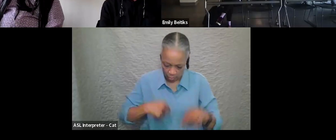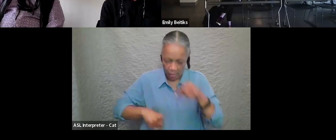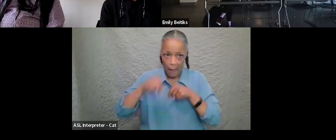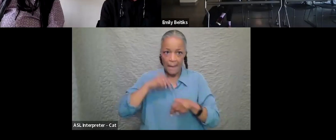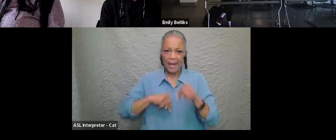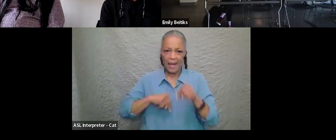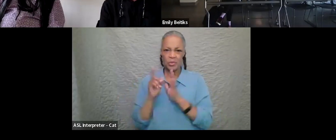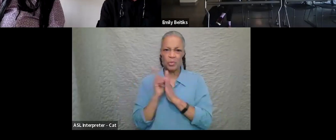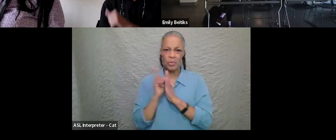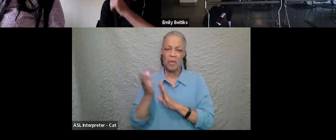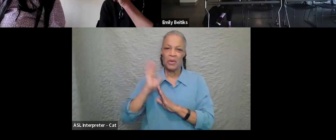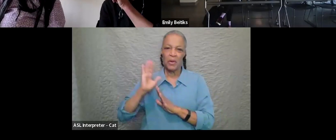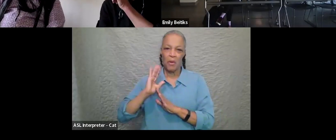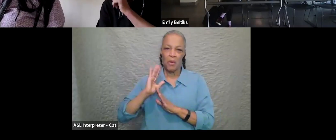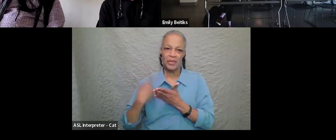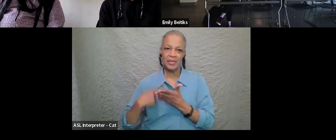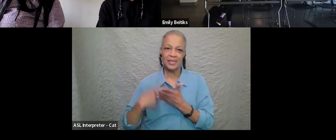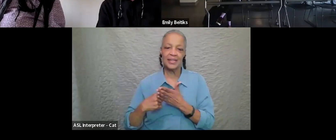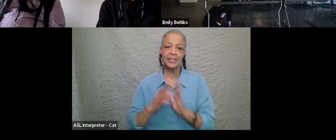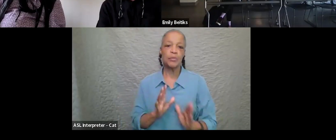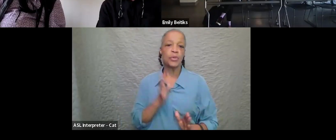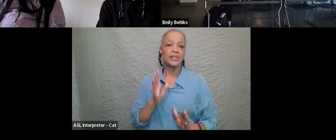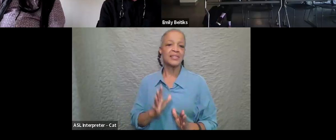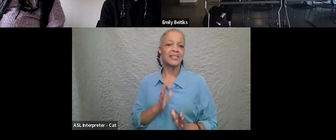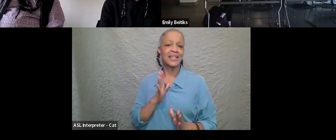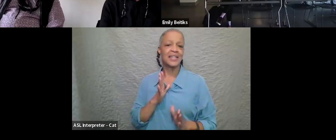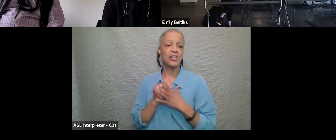I mean, we were talking about the prestige of the institutions, right?